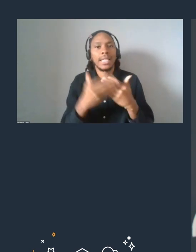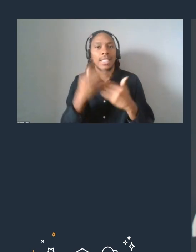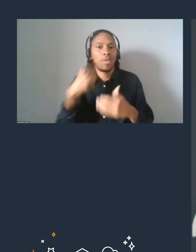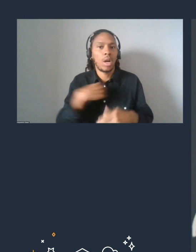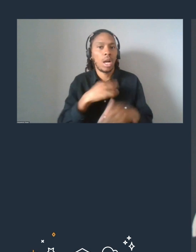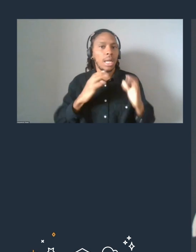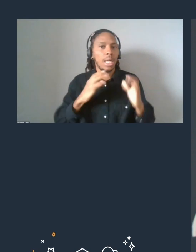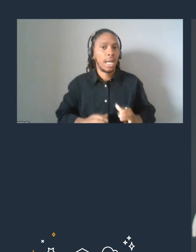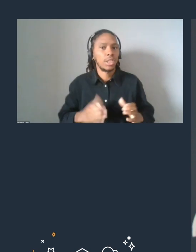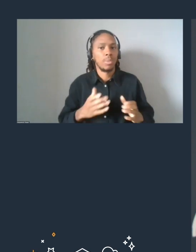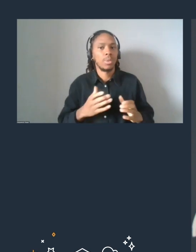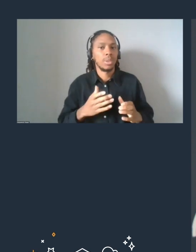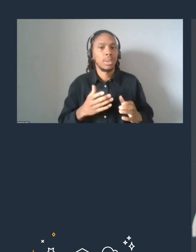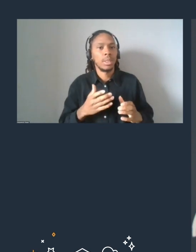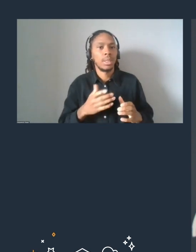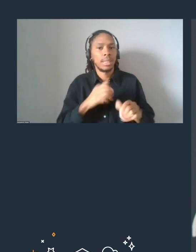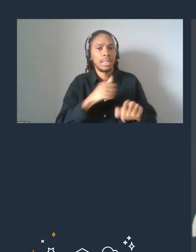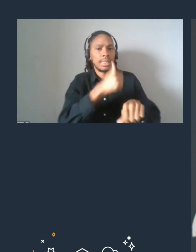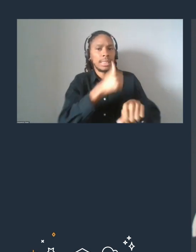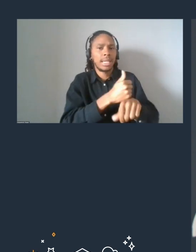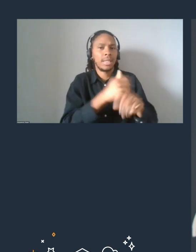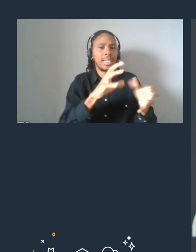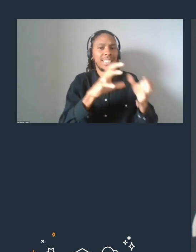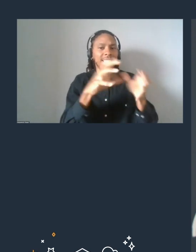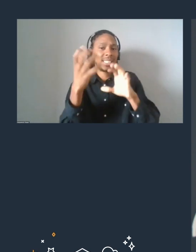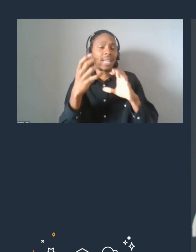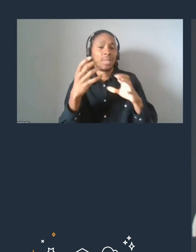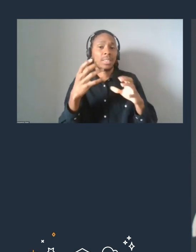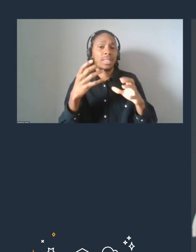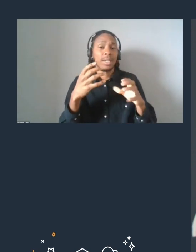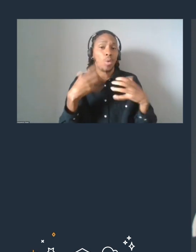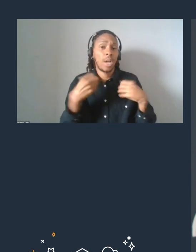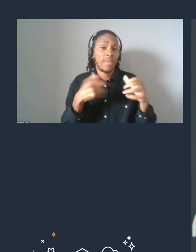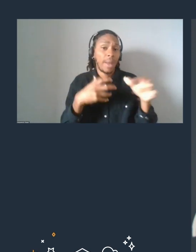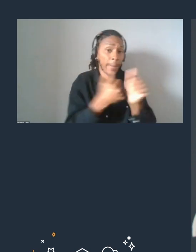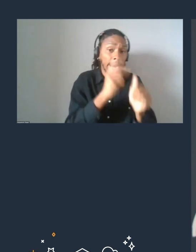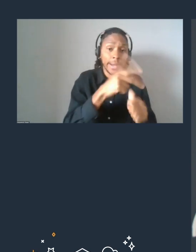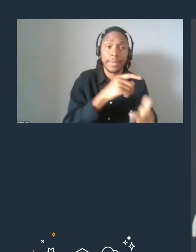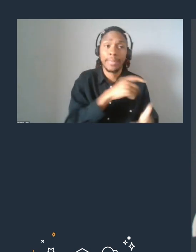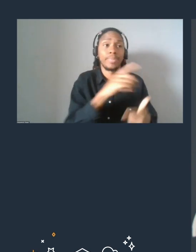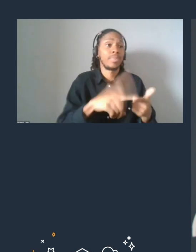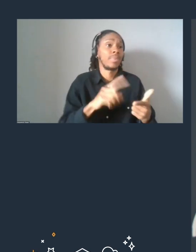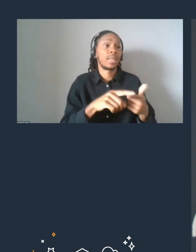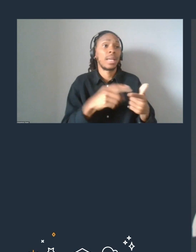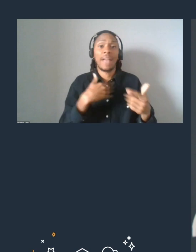to set up disaster recovery backups or when they go through mergers and acquisitions to easily